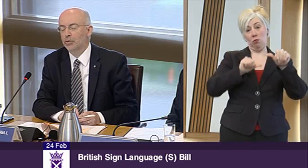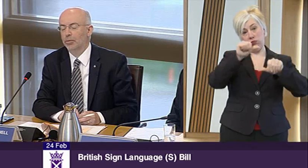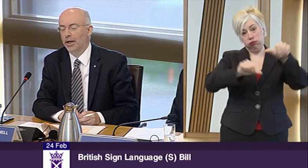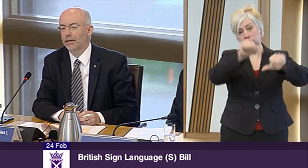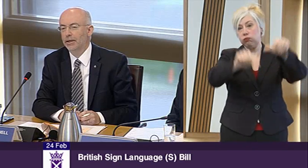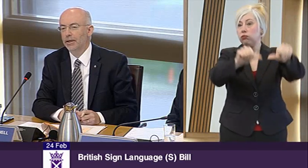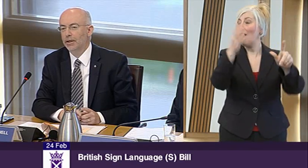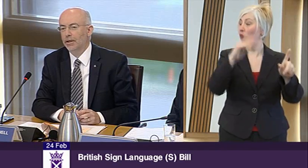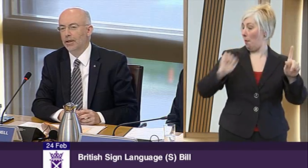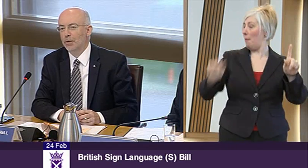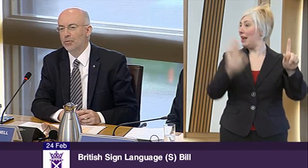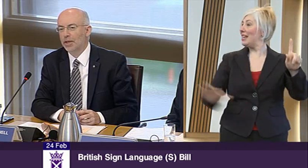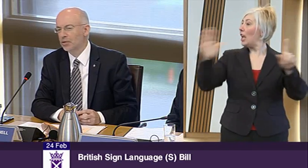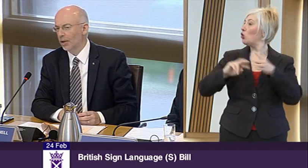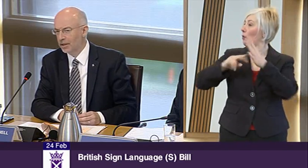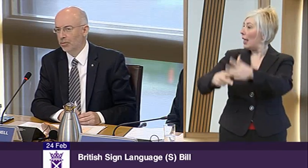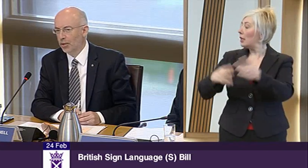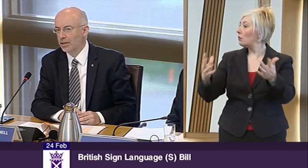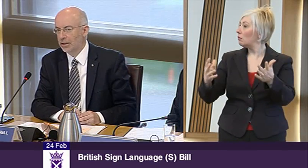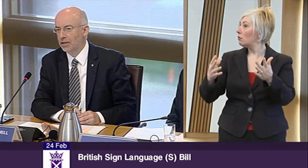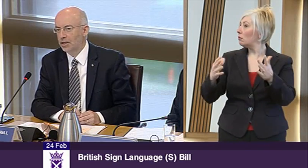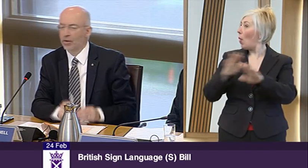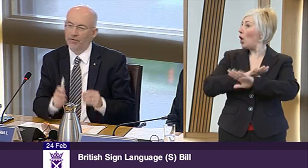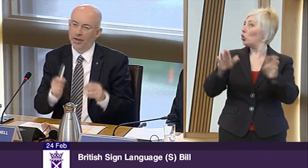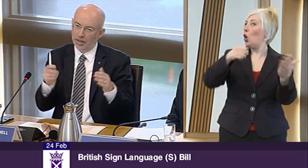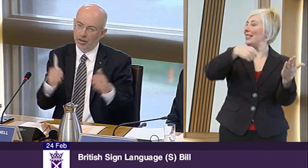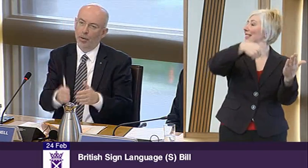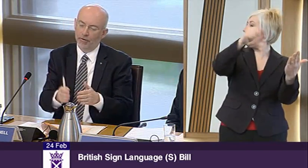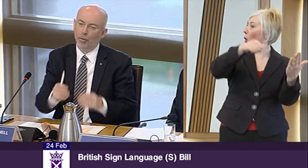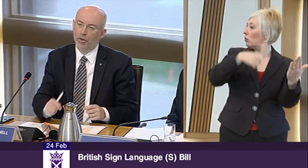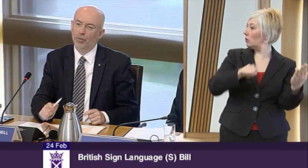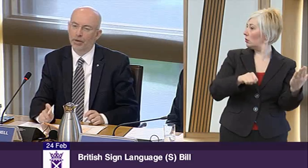towards the outcomes in the national plan. That is not a tick-box exercise; in fact,